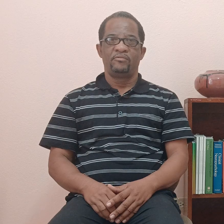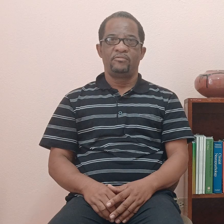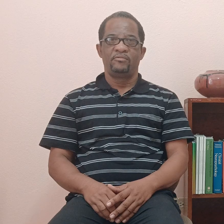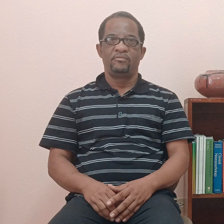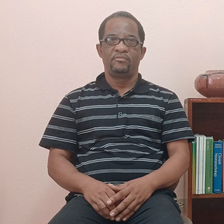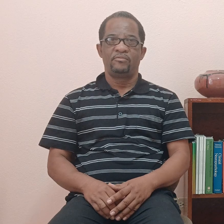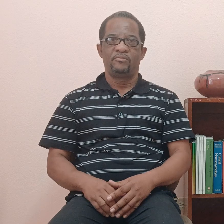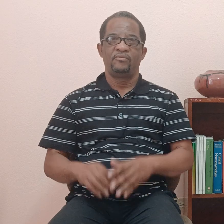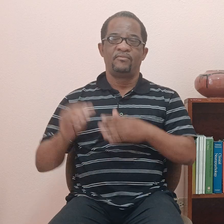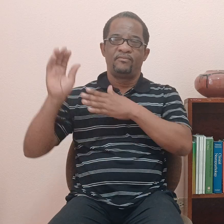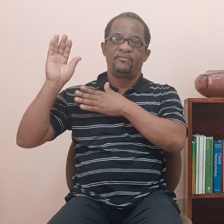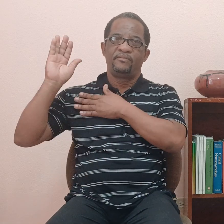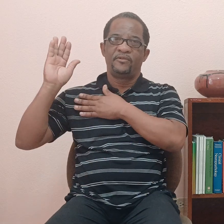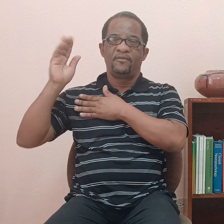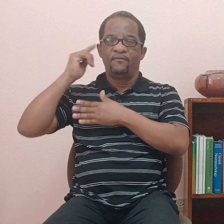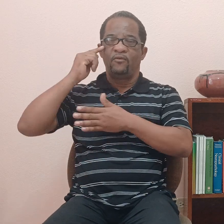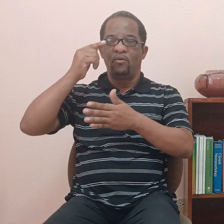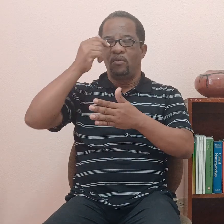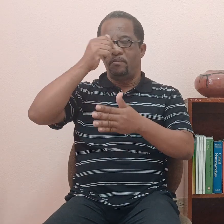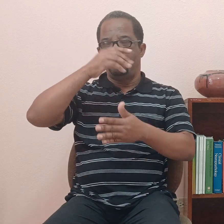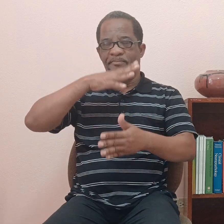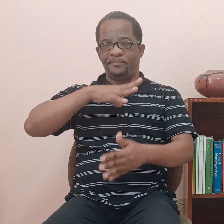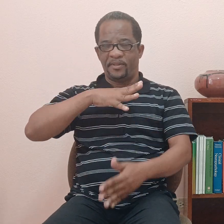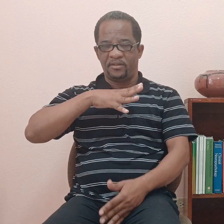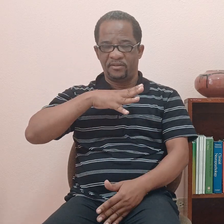Affirmations for Men – II